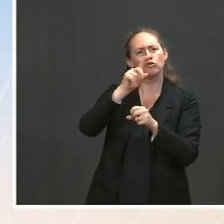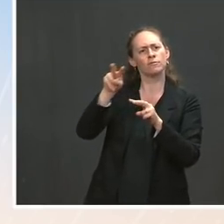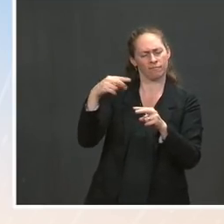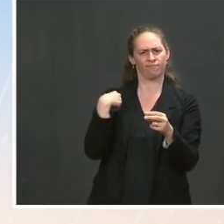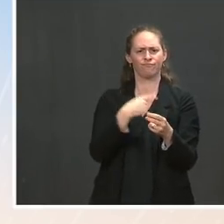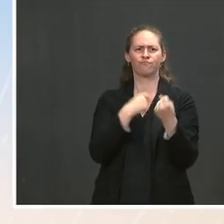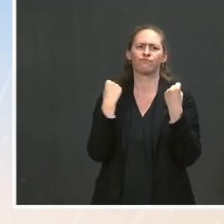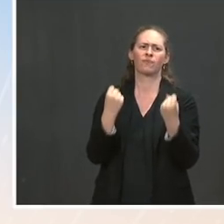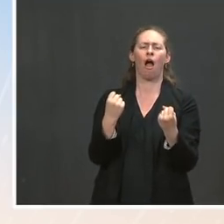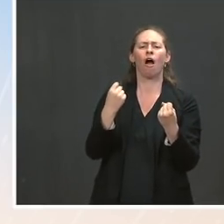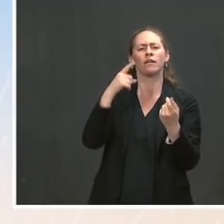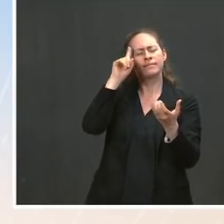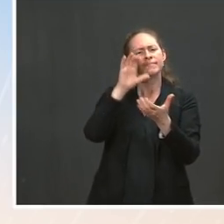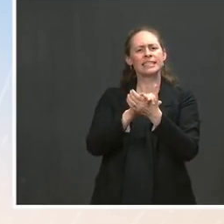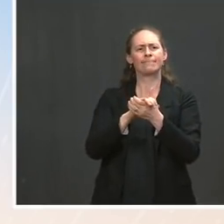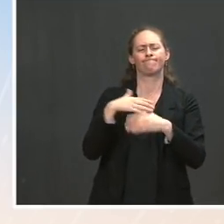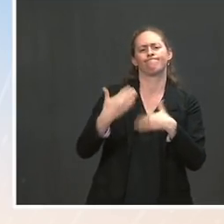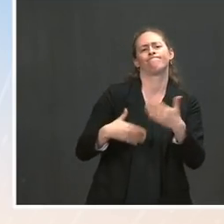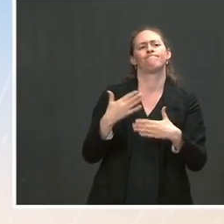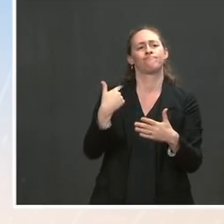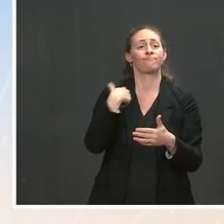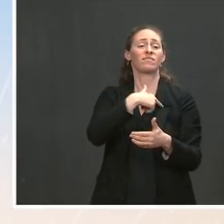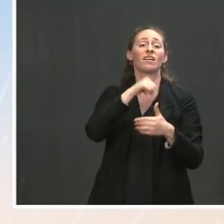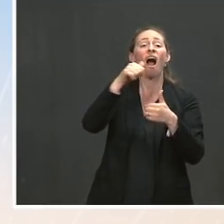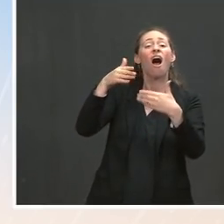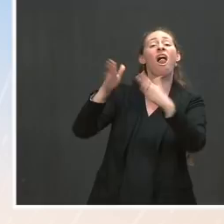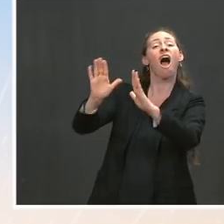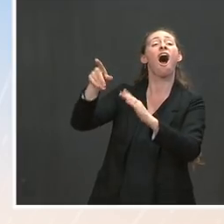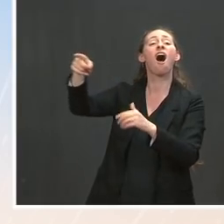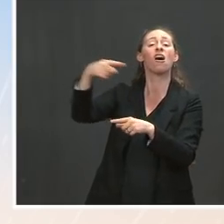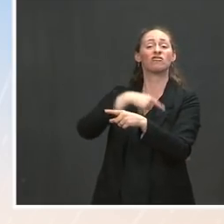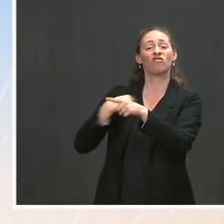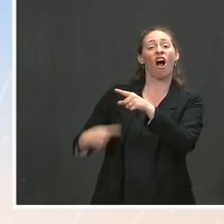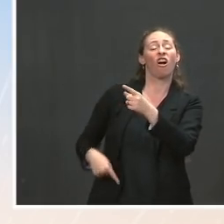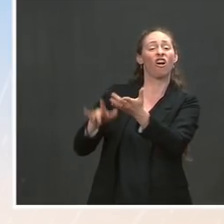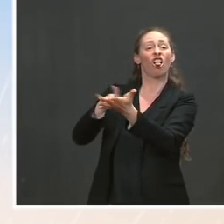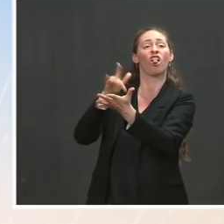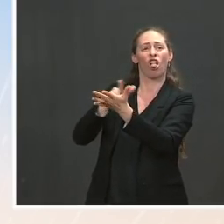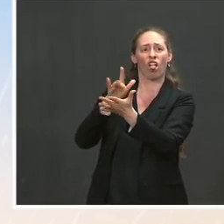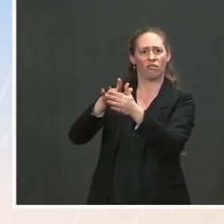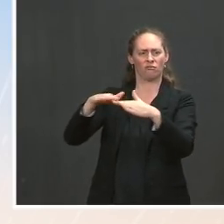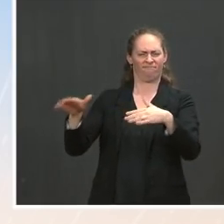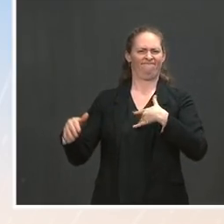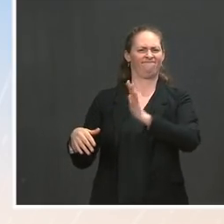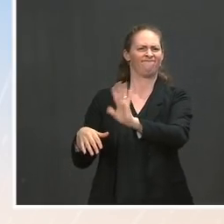of its horrific human rights abuses in Hong Kong and to stop imports of products made with forced labor in China.